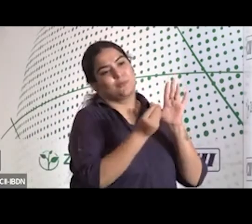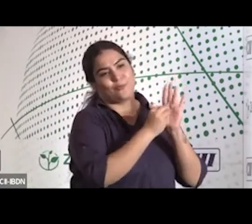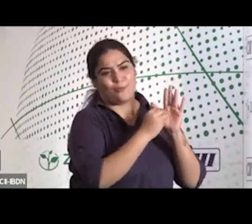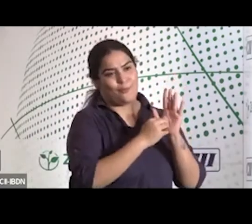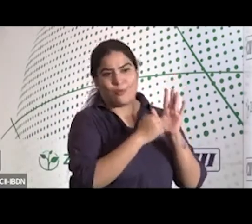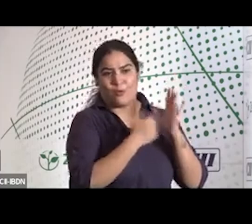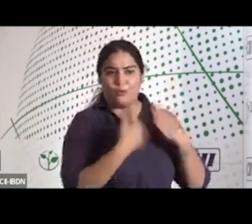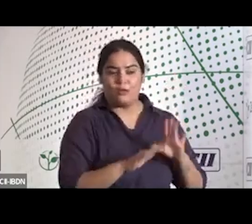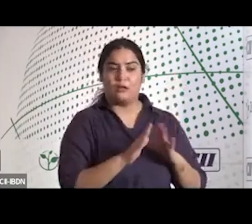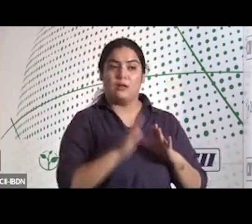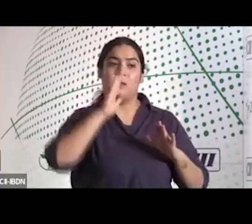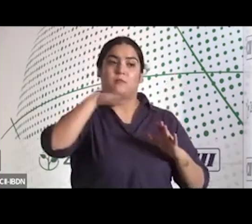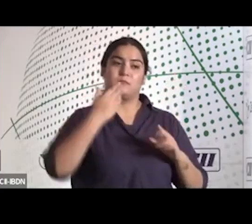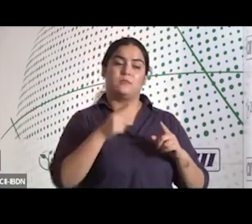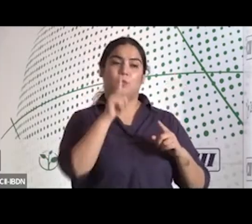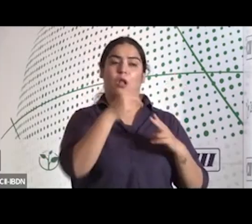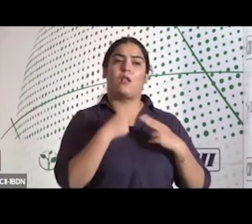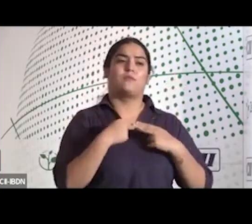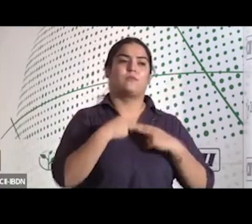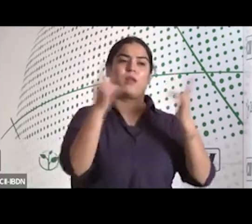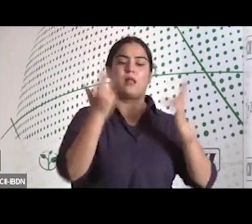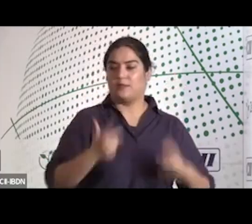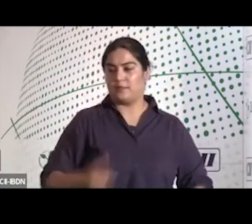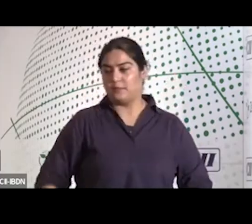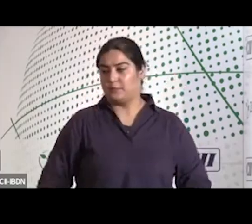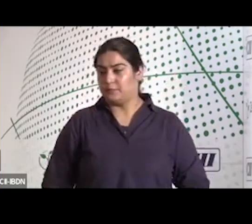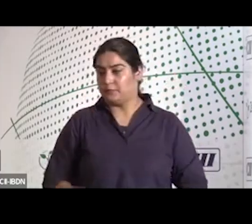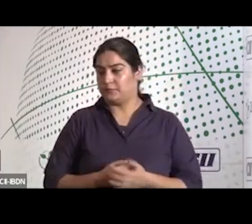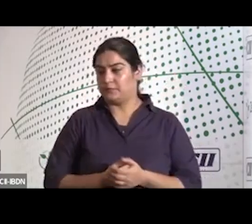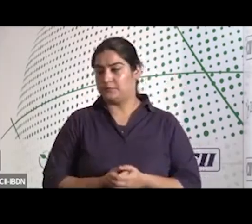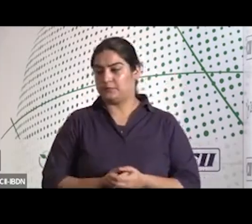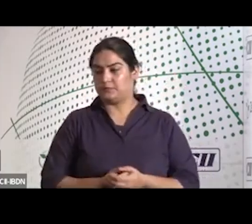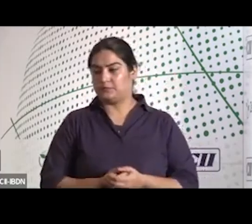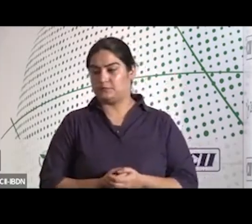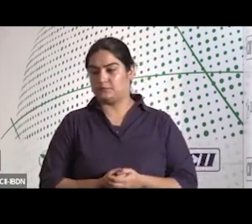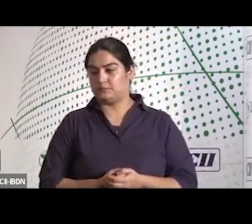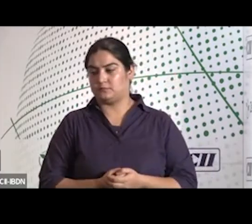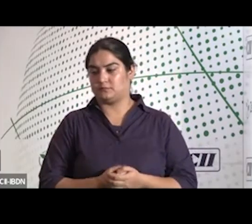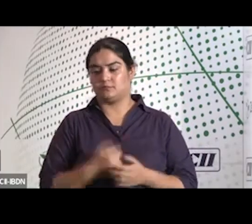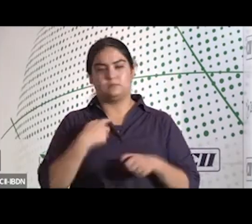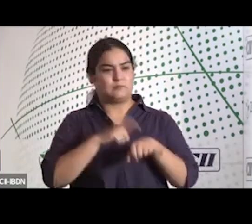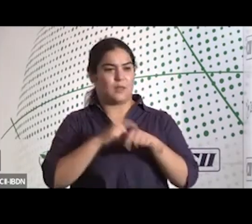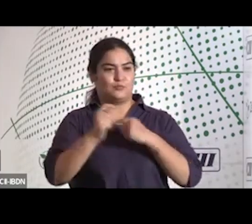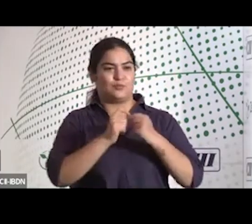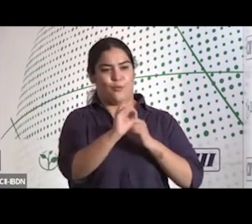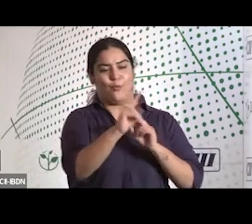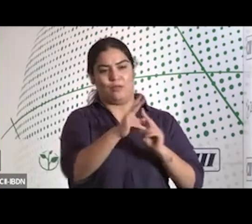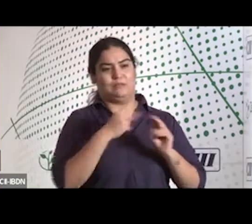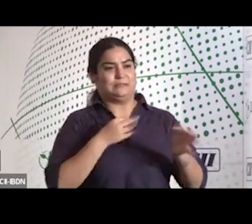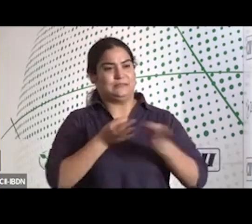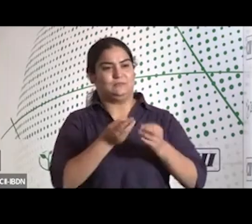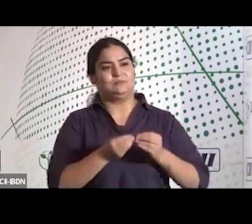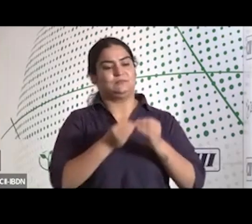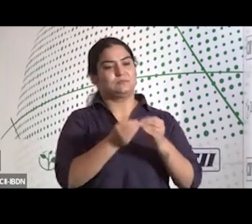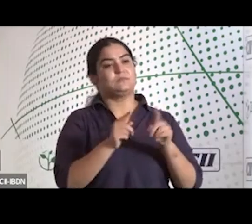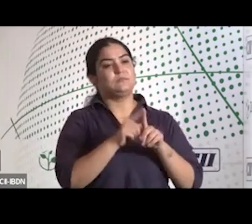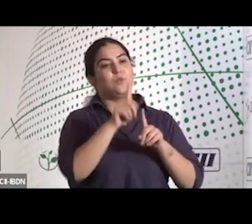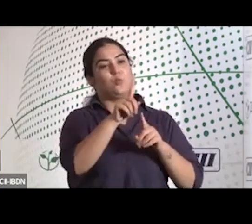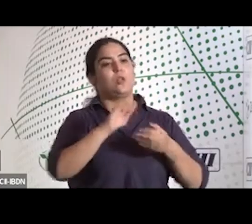And the final real problem that we're going to solve, I hope, is the situation around partnerships.